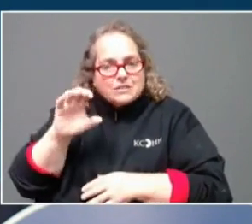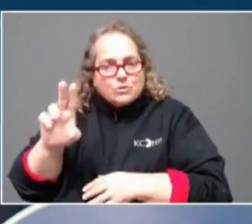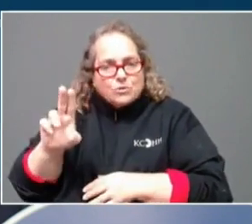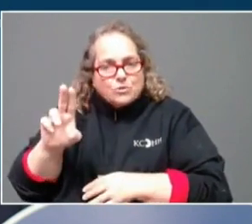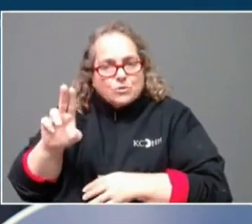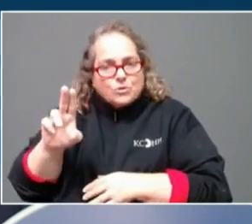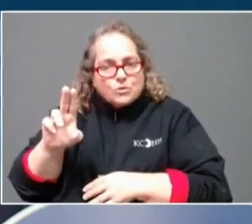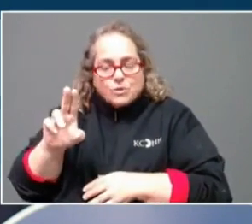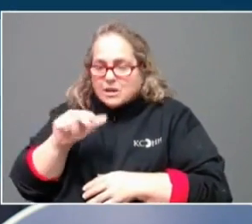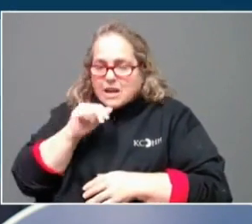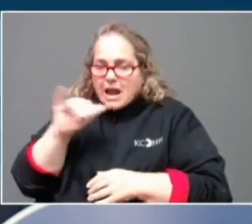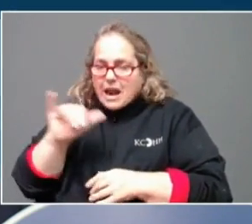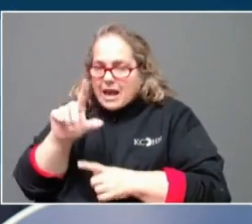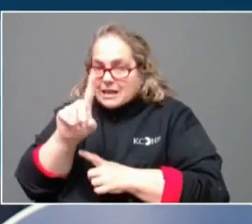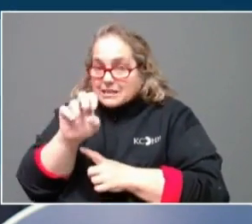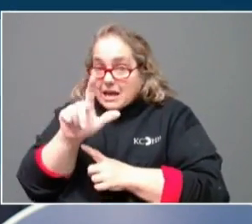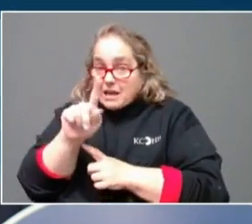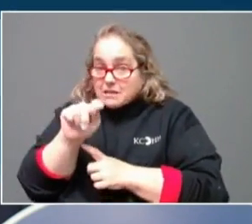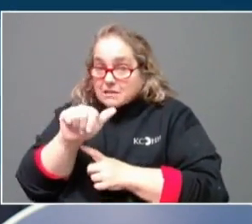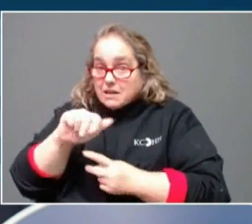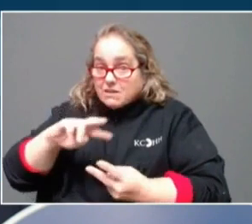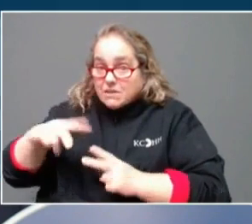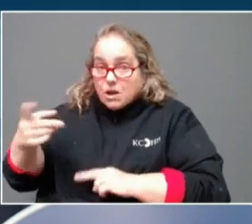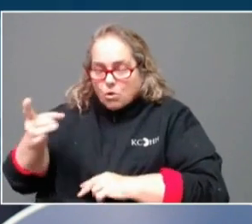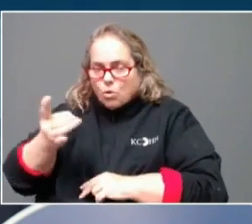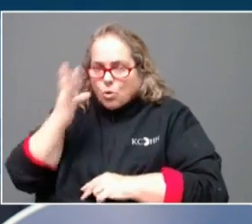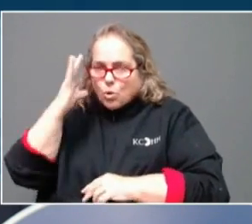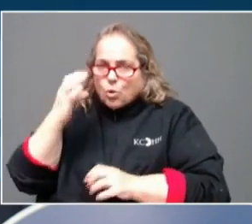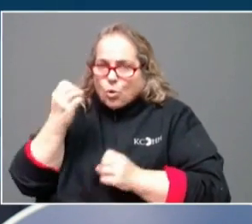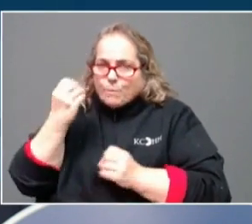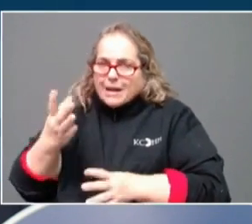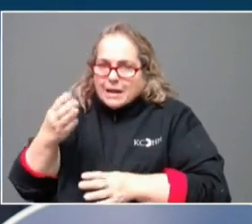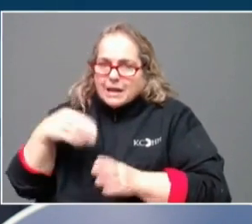variants. And so even though we're almost near our all time high peak in